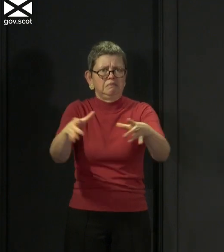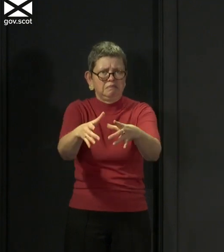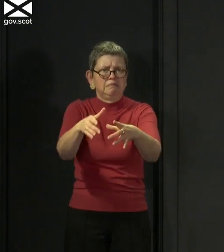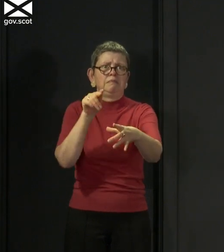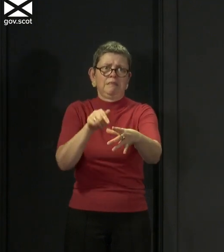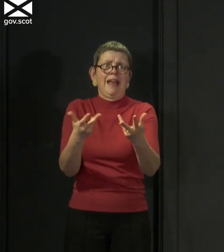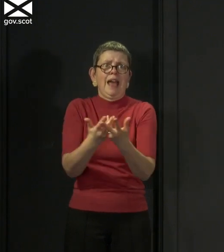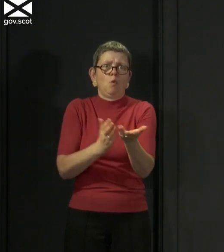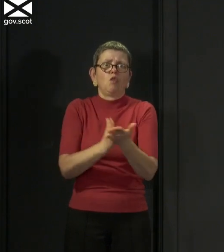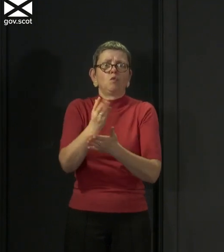for any easing of the restrictions.